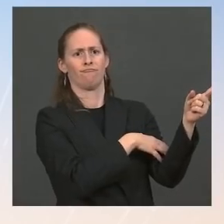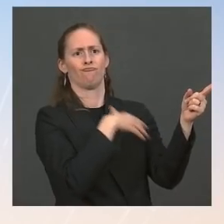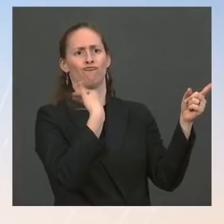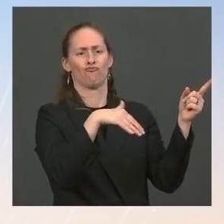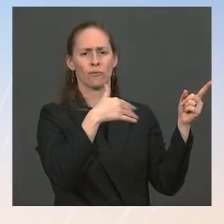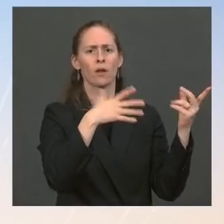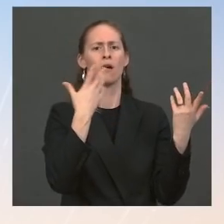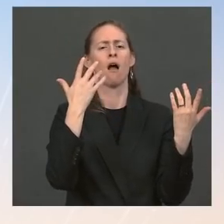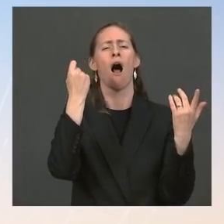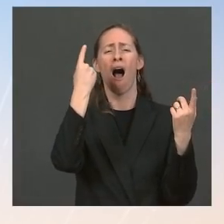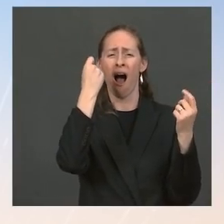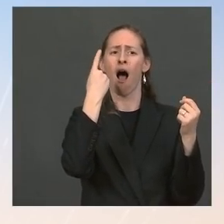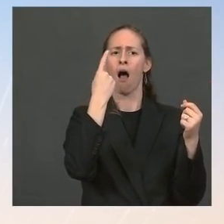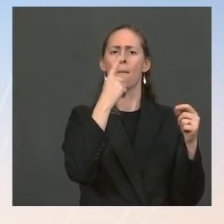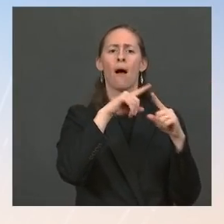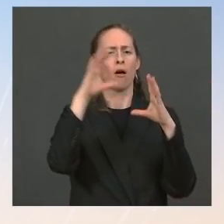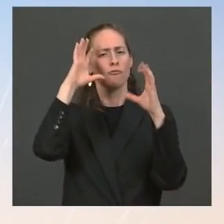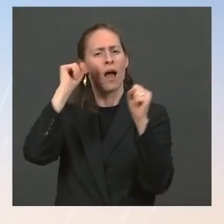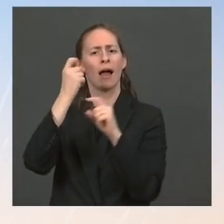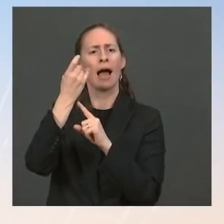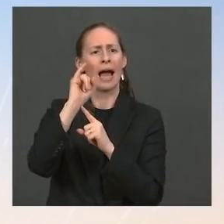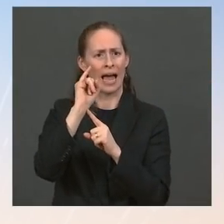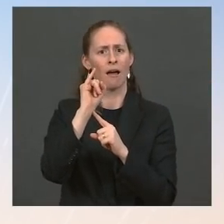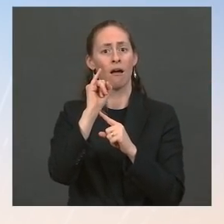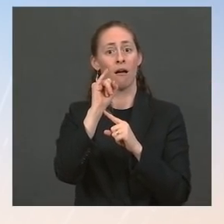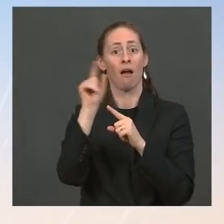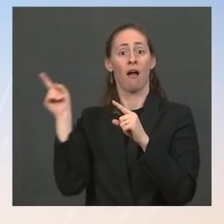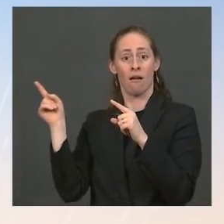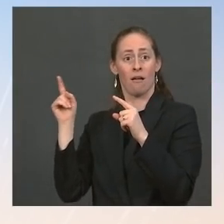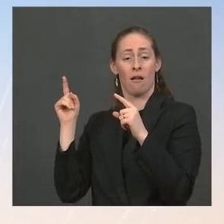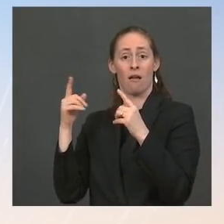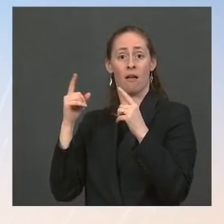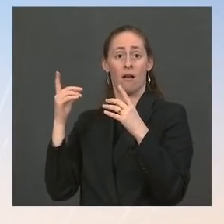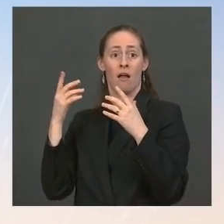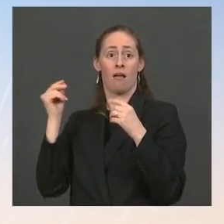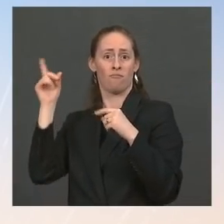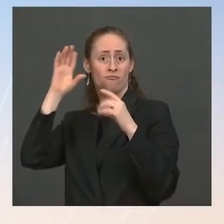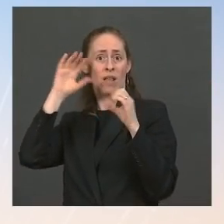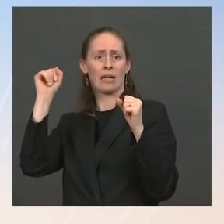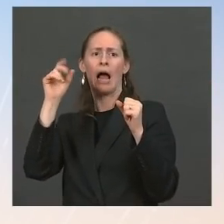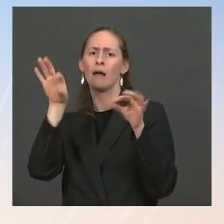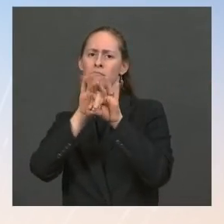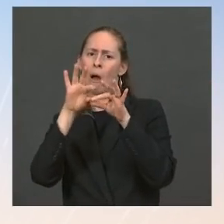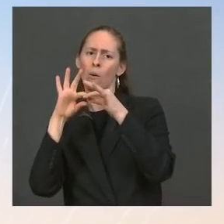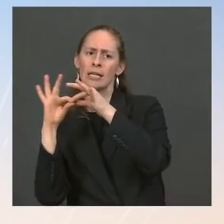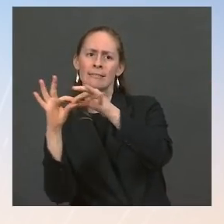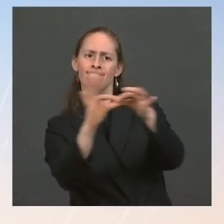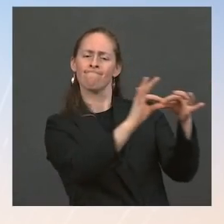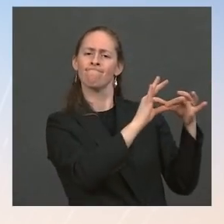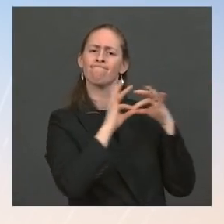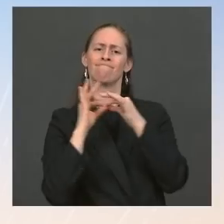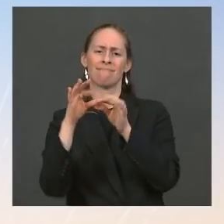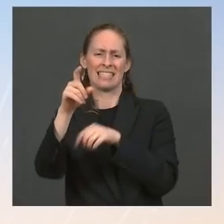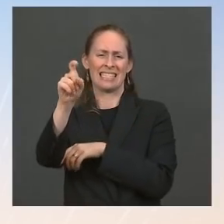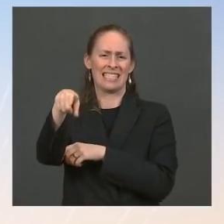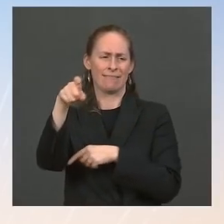we feel, is a key part of having intense diplomacy with a country that it's important to do that at this stage.